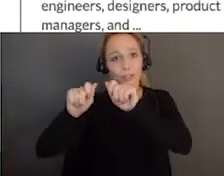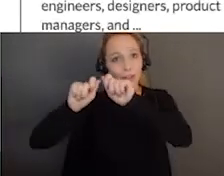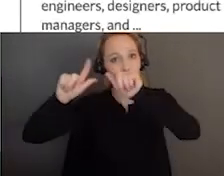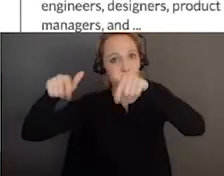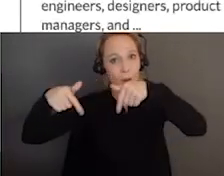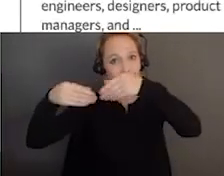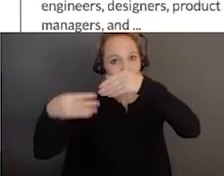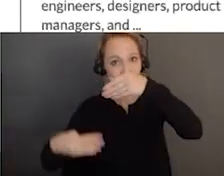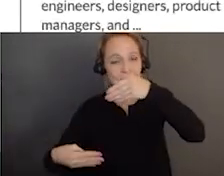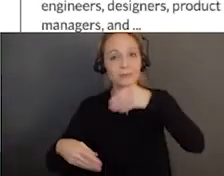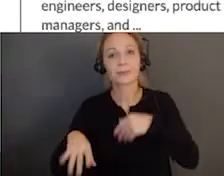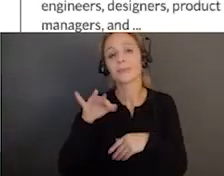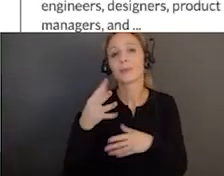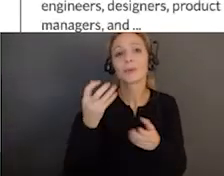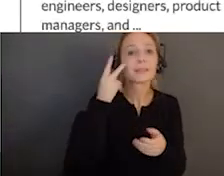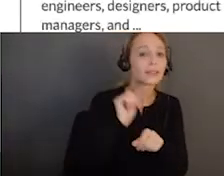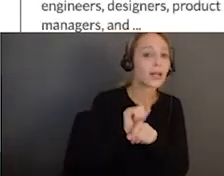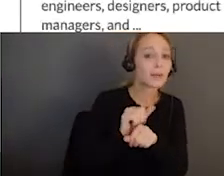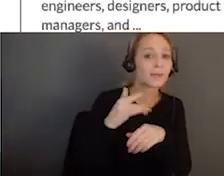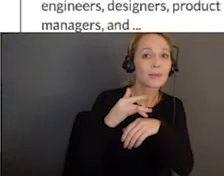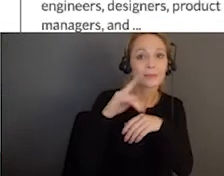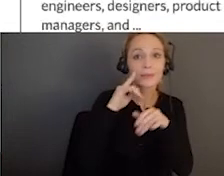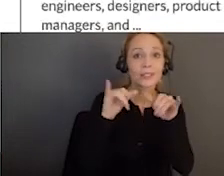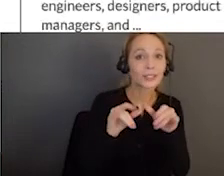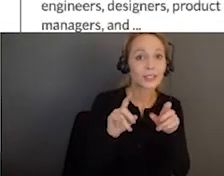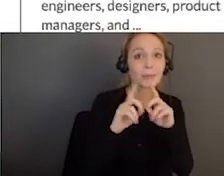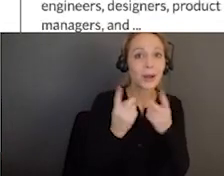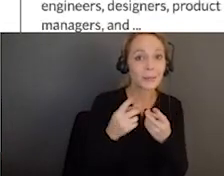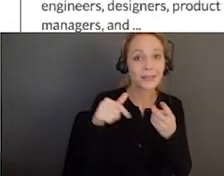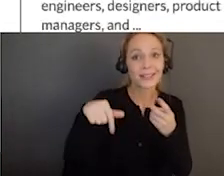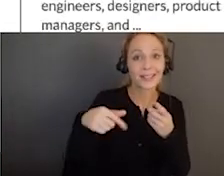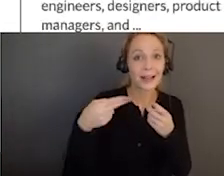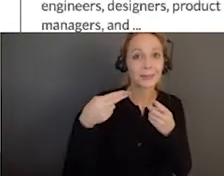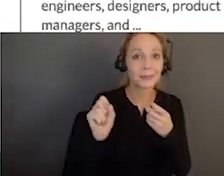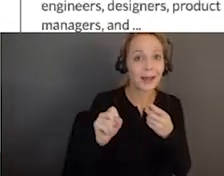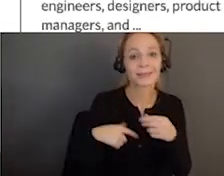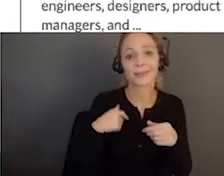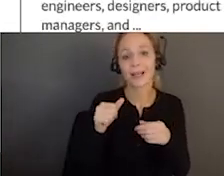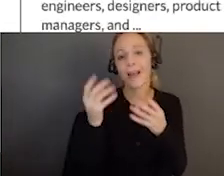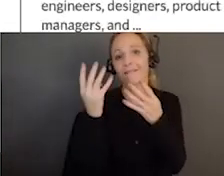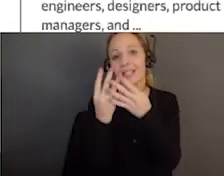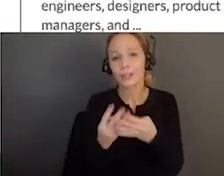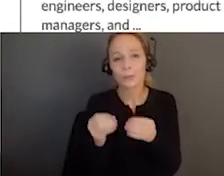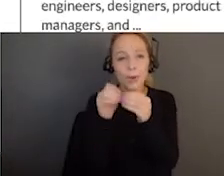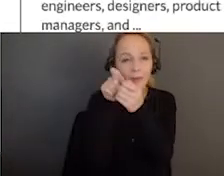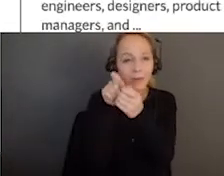IF WE WANTED TO SEE JOBS AVAILABLE IN THE ENGINEERING DEPARTMENT AT HubSpot, WE CAN FILTER IT DOWN FURTHER.